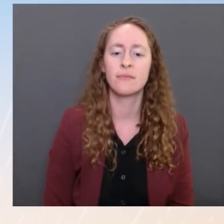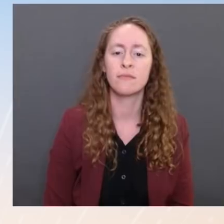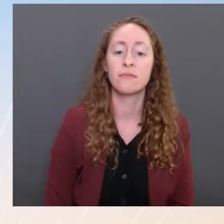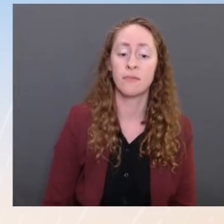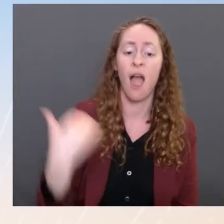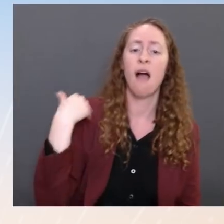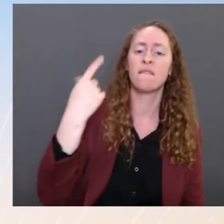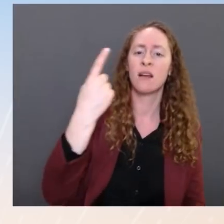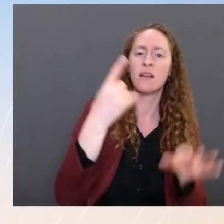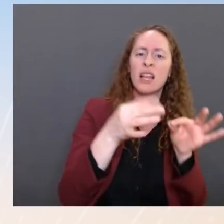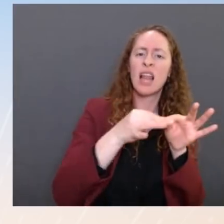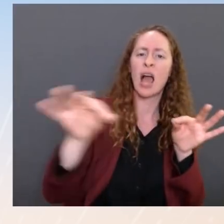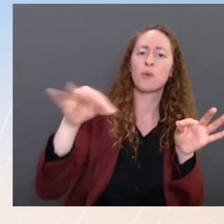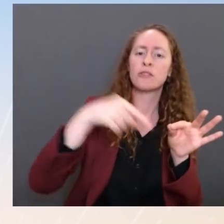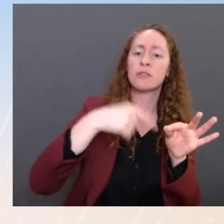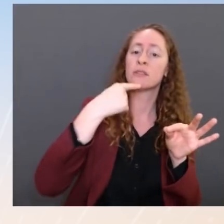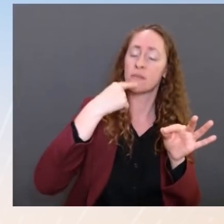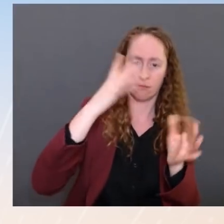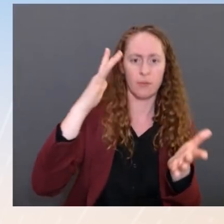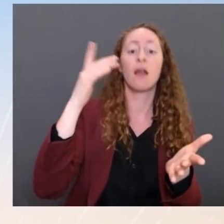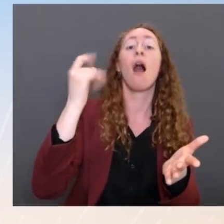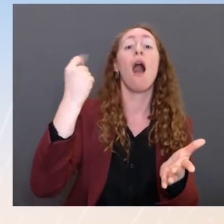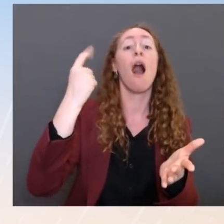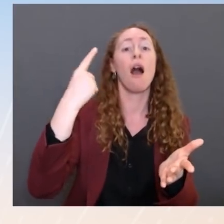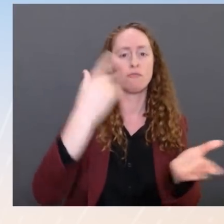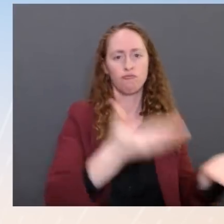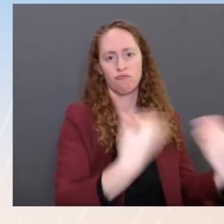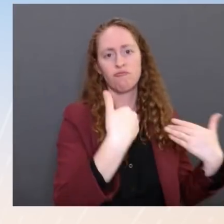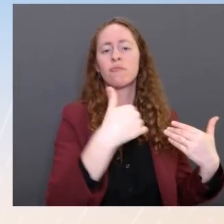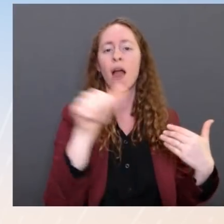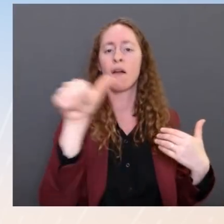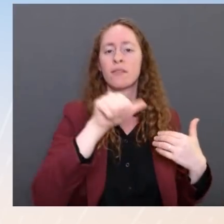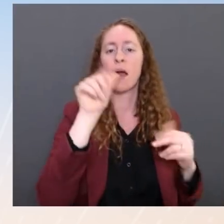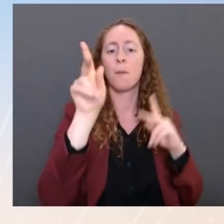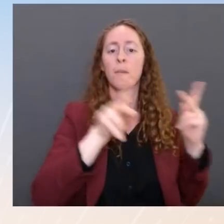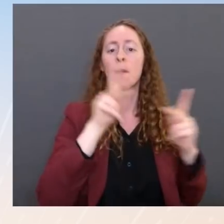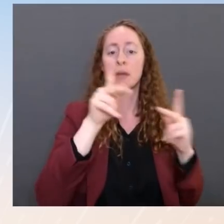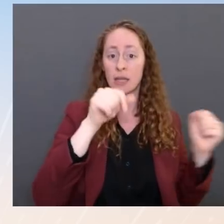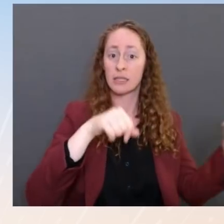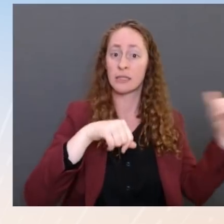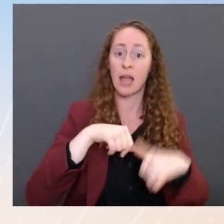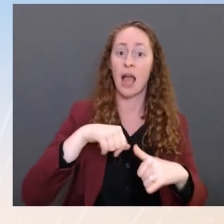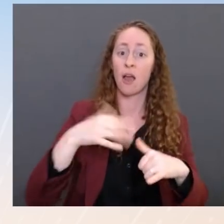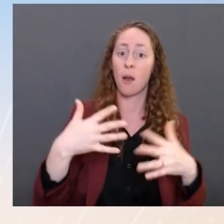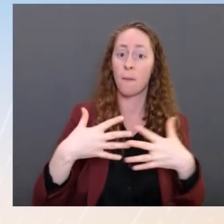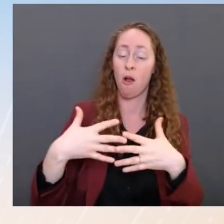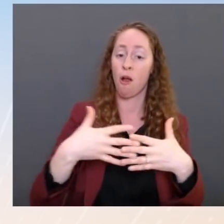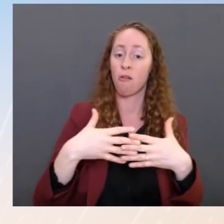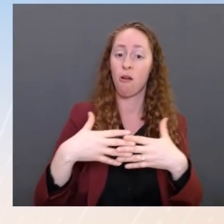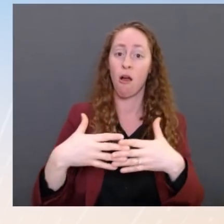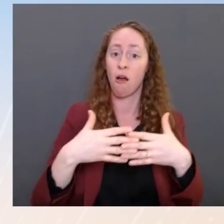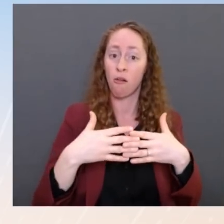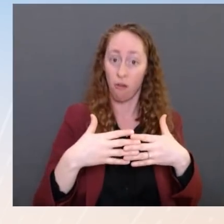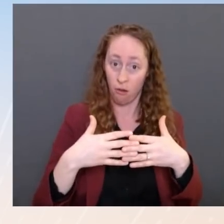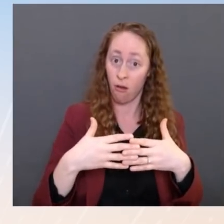somewhere else soon to convince Congress to get that across the finish line? Ms. Psaki: We have been having conversations with congressional leadership about this --